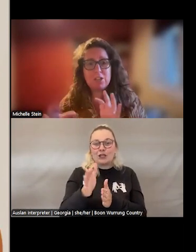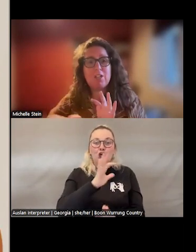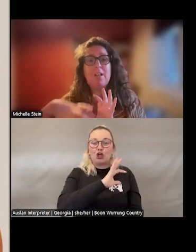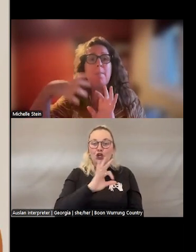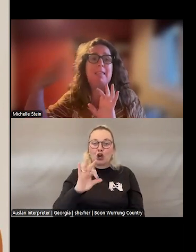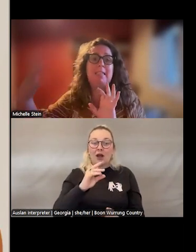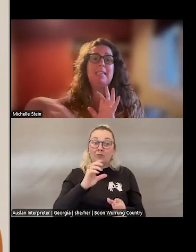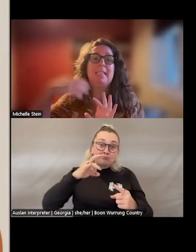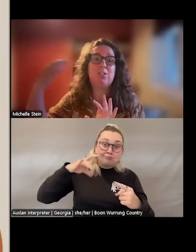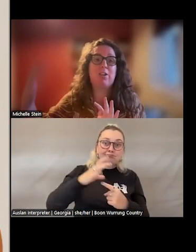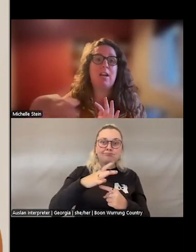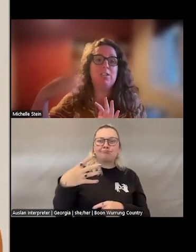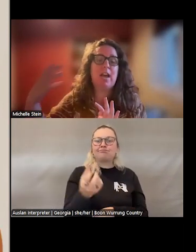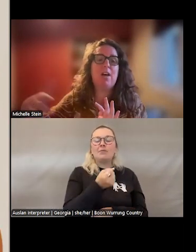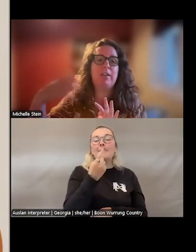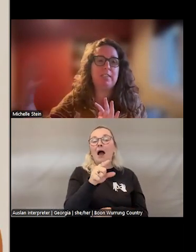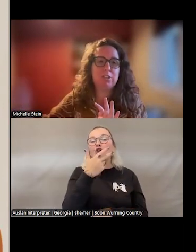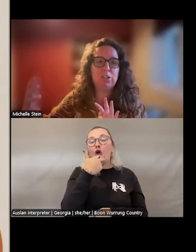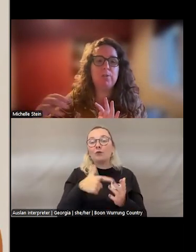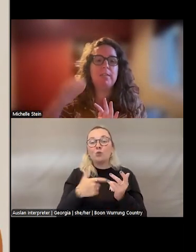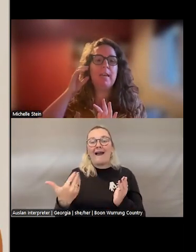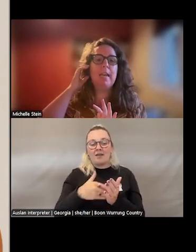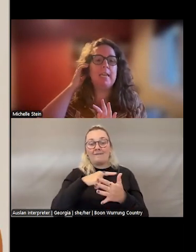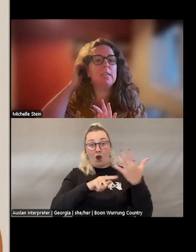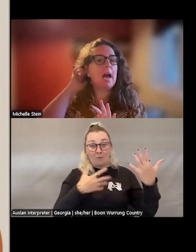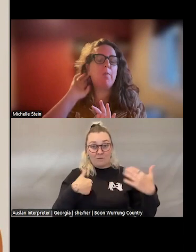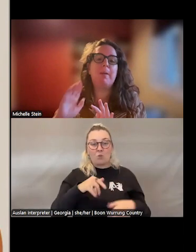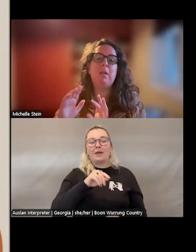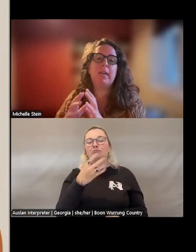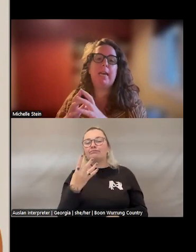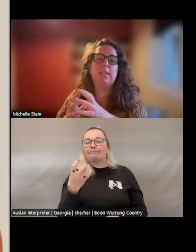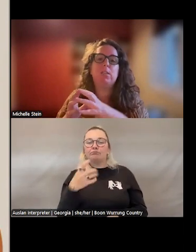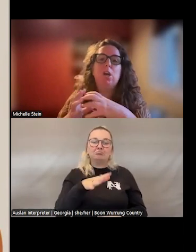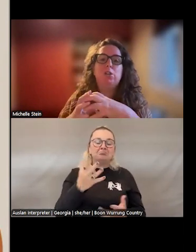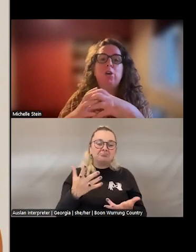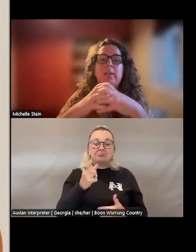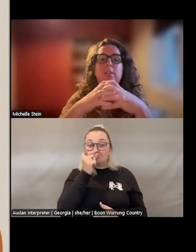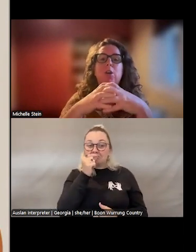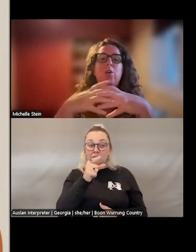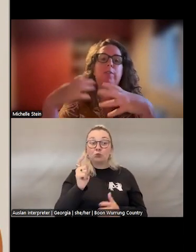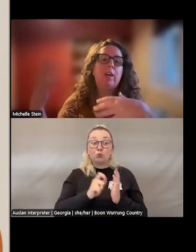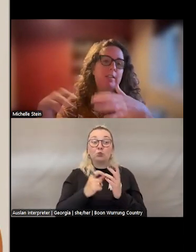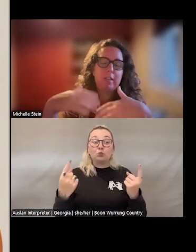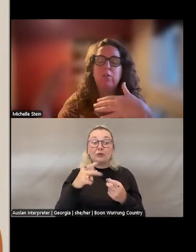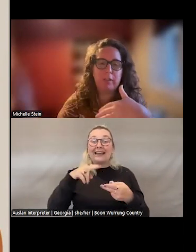essential but these are nice to have an addiction. I would be looking at donors who have